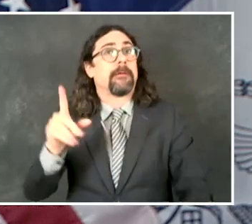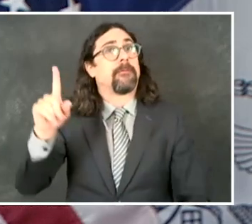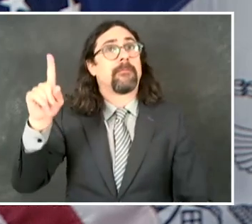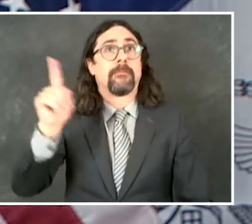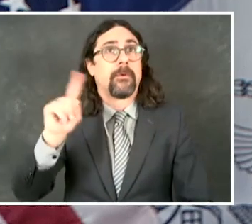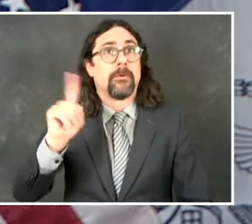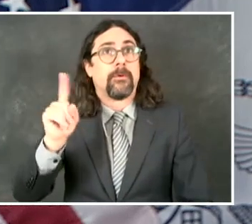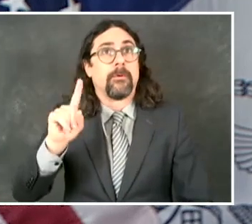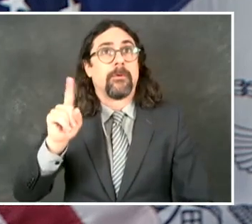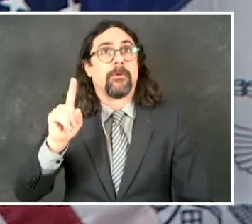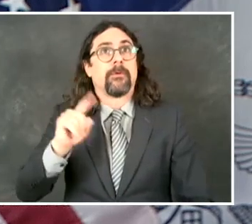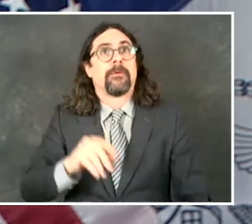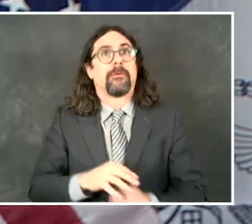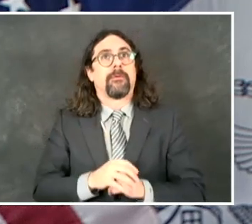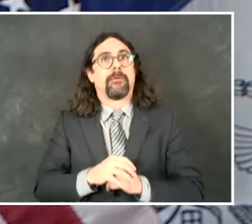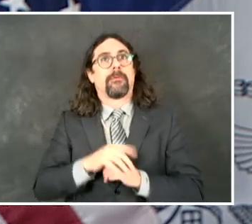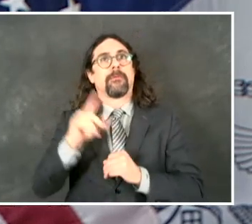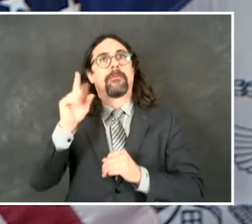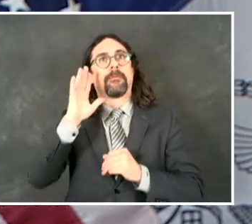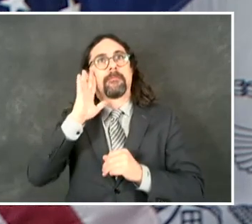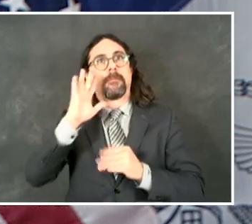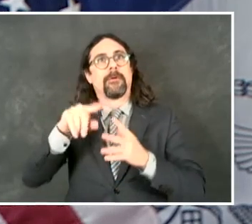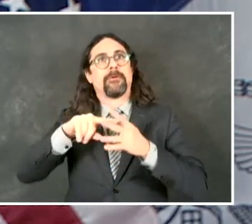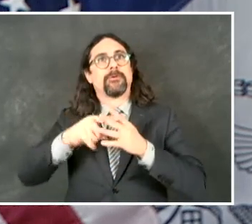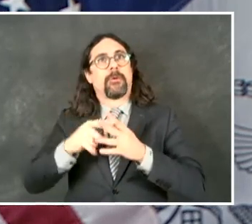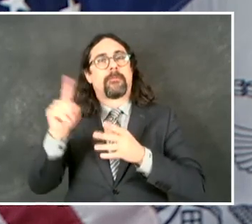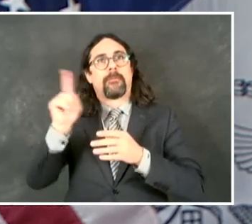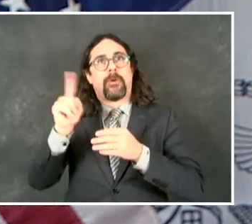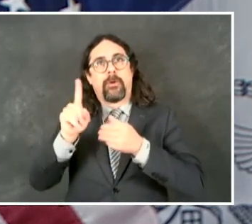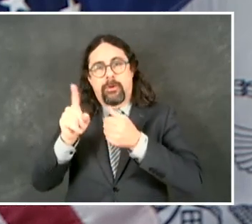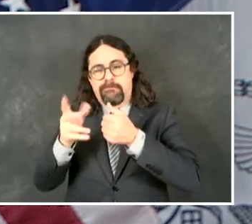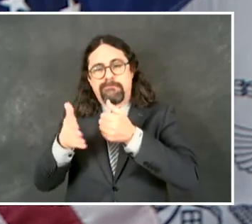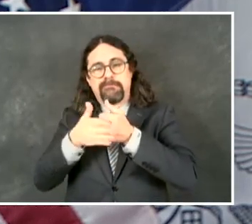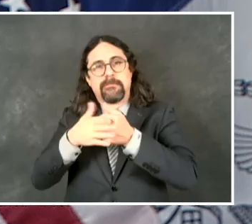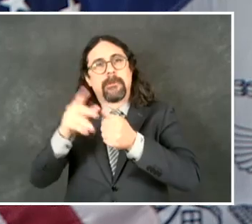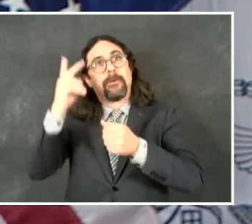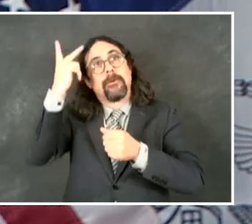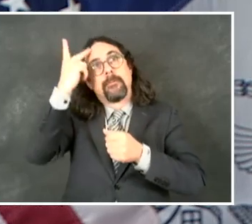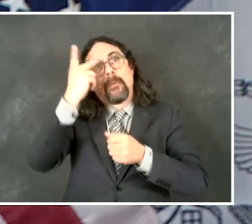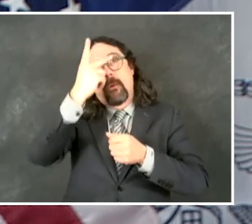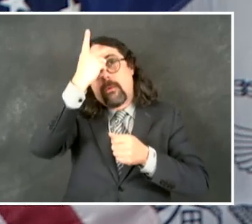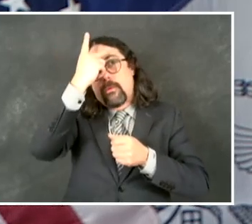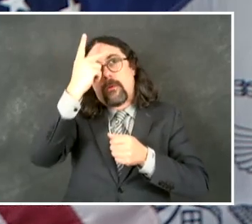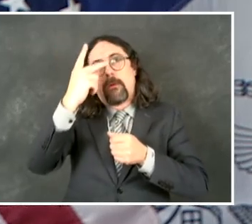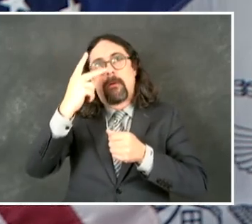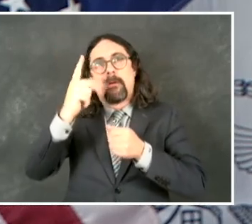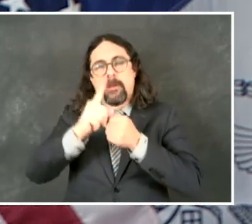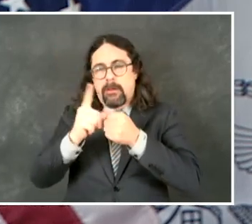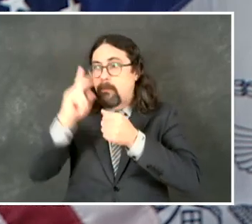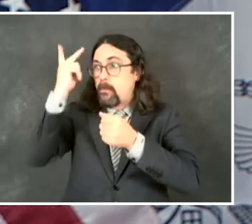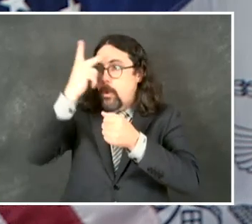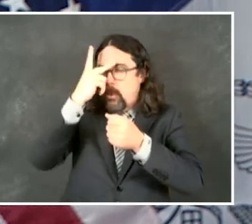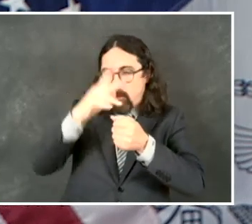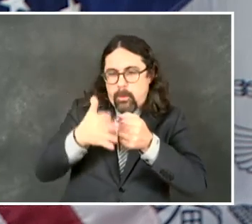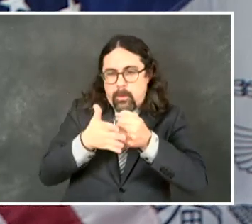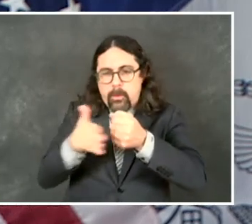ABOUT THE STREETS OUTSIDE OF PARKS. OFTENTIMES, WE SEE THAT GETTING CROWDED IN THE